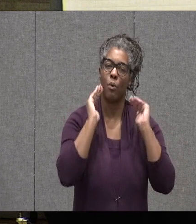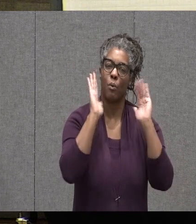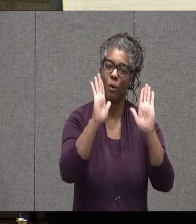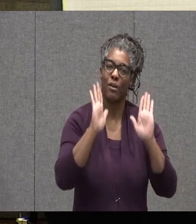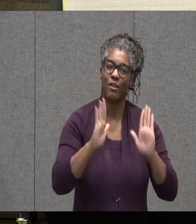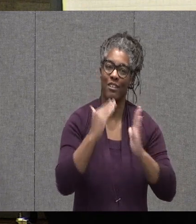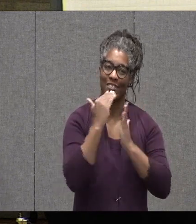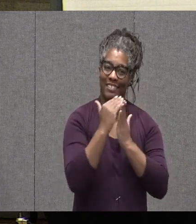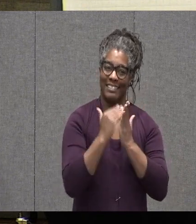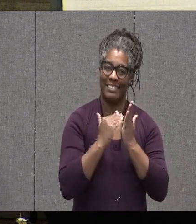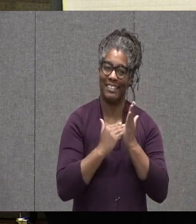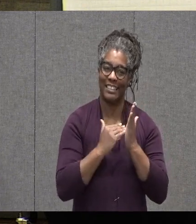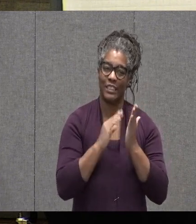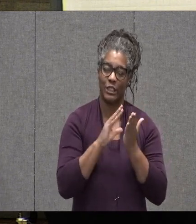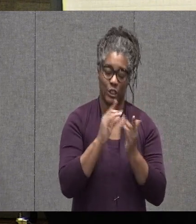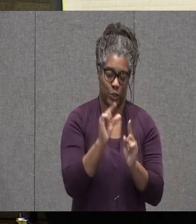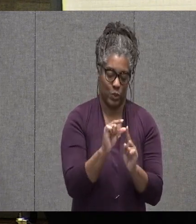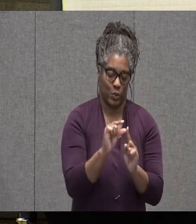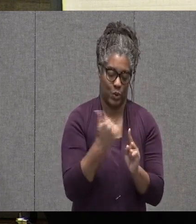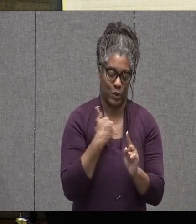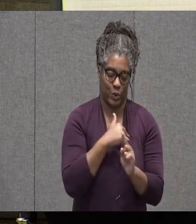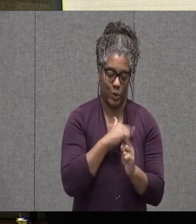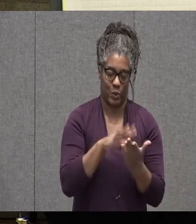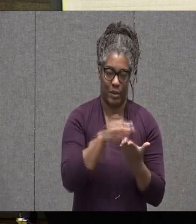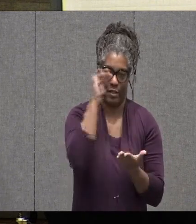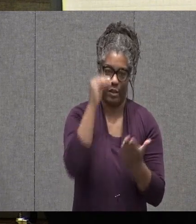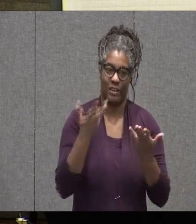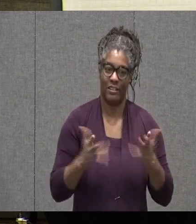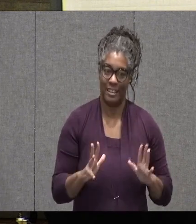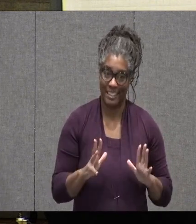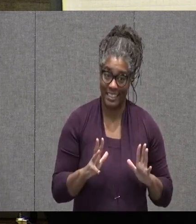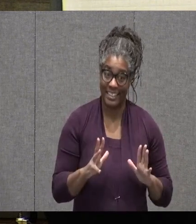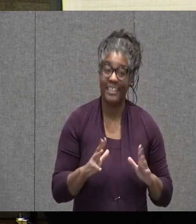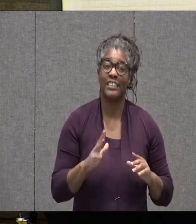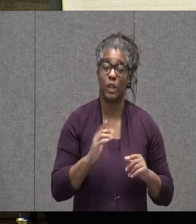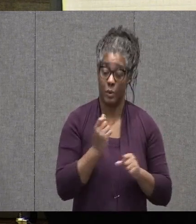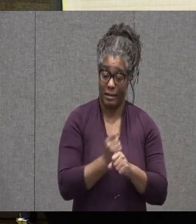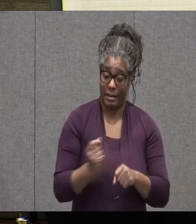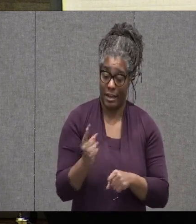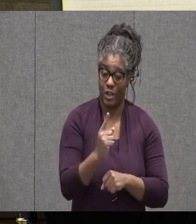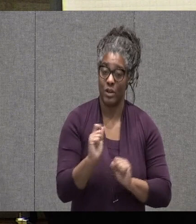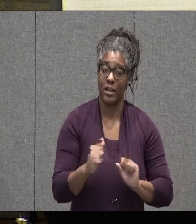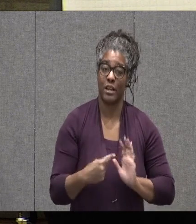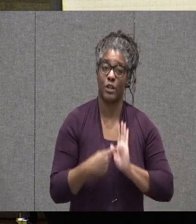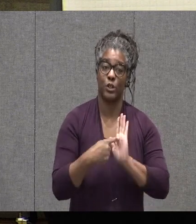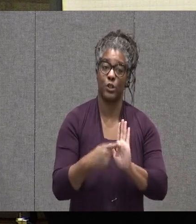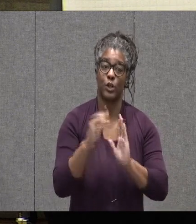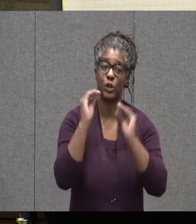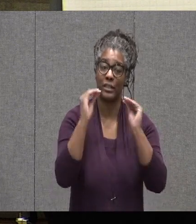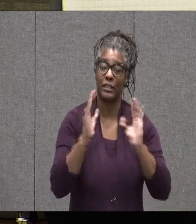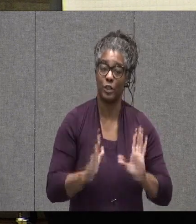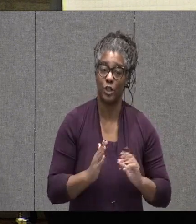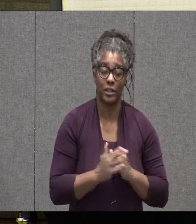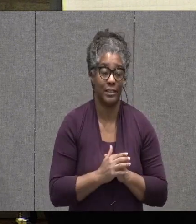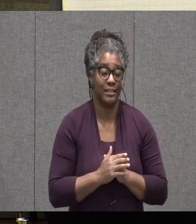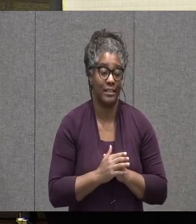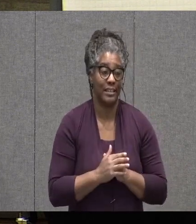and maybe something you can share with your teacher when you go back to school next year. Or, maybe you can share it with your teacher